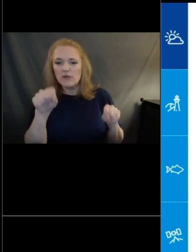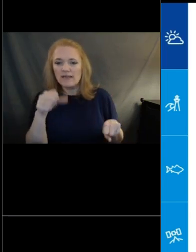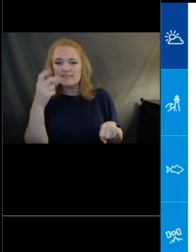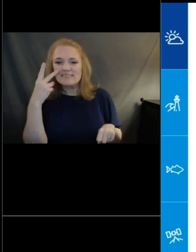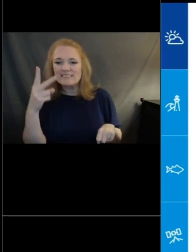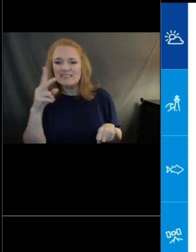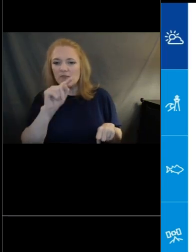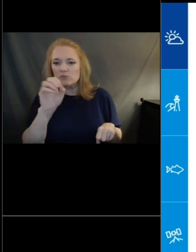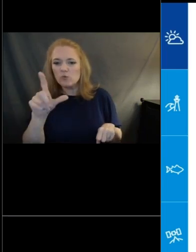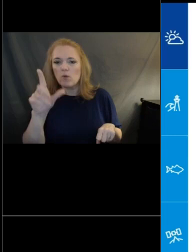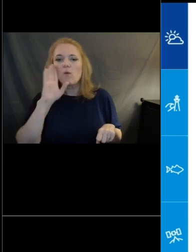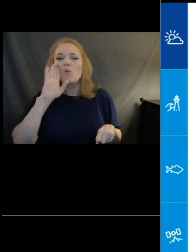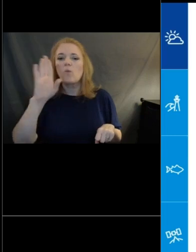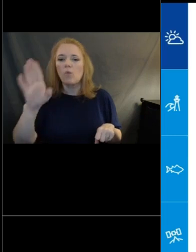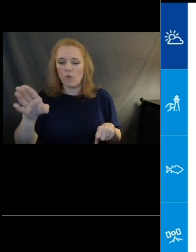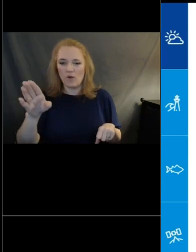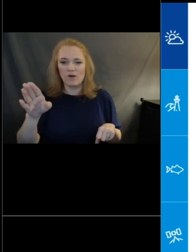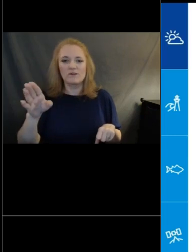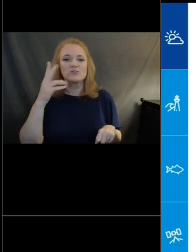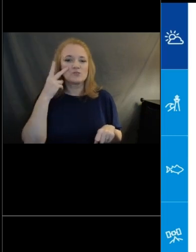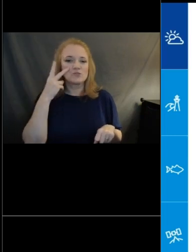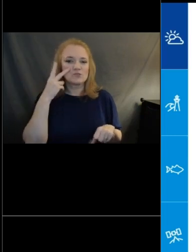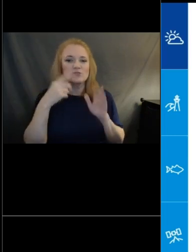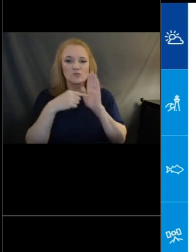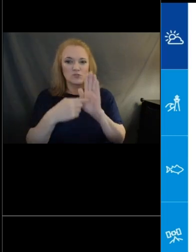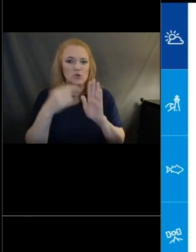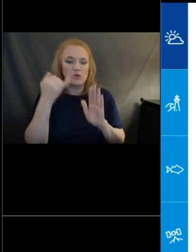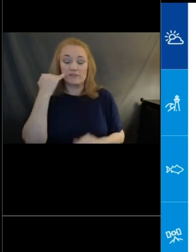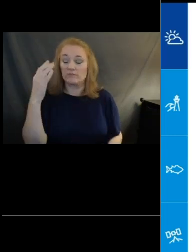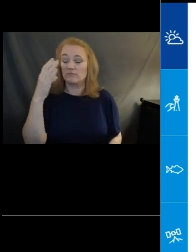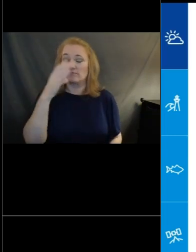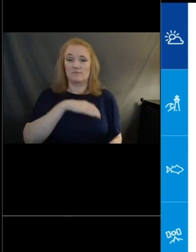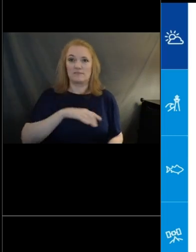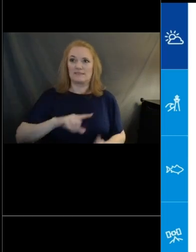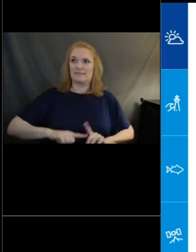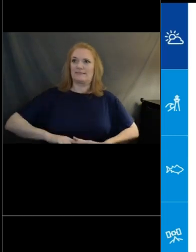that will give you some insight as to how unusual the temperatures are: will you be breaking any